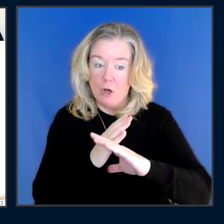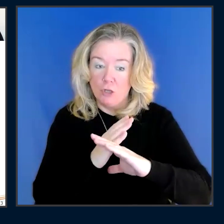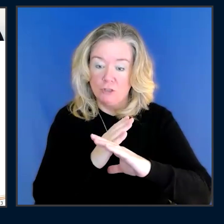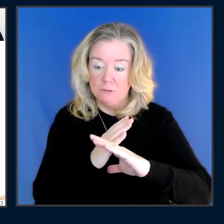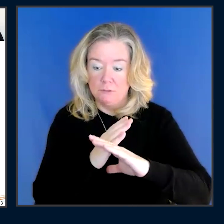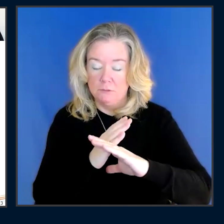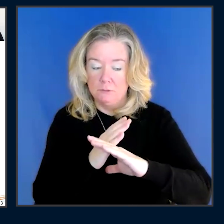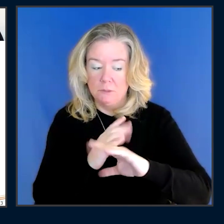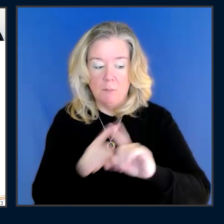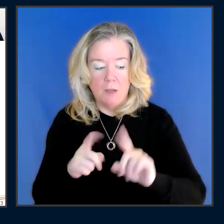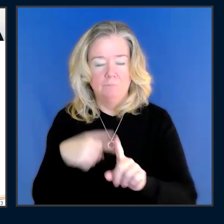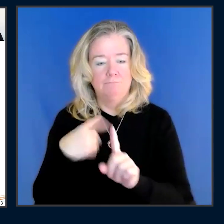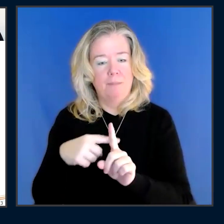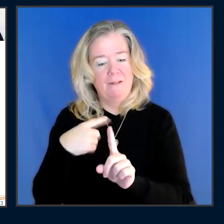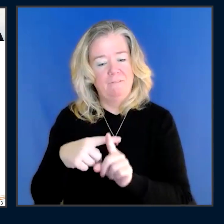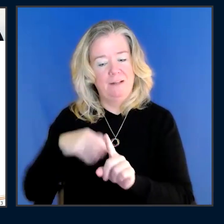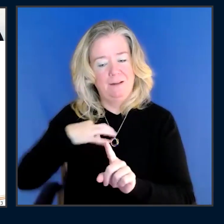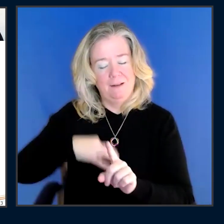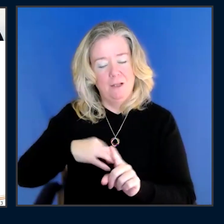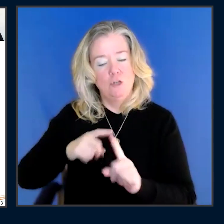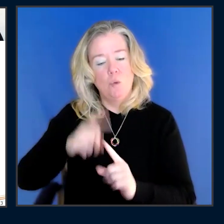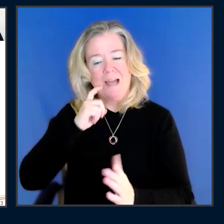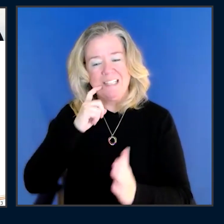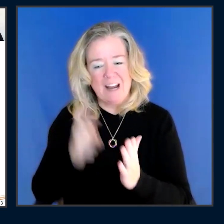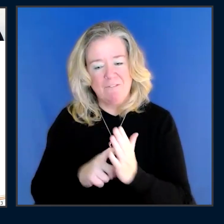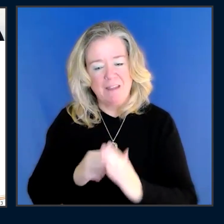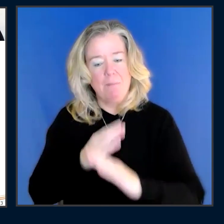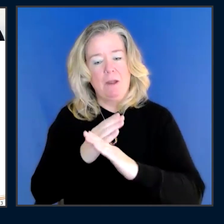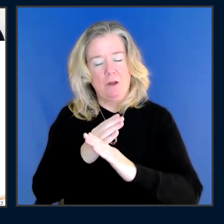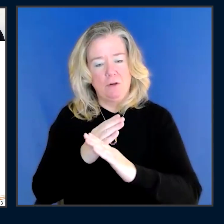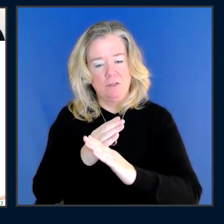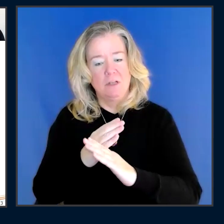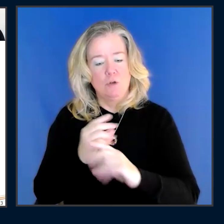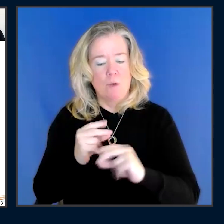that could be barriers. But the benefit is by identifying them, then we can work